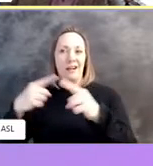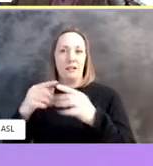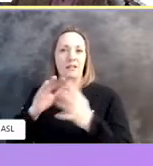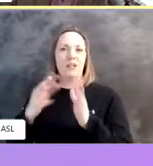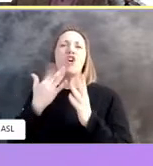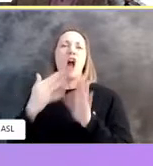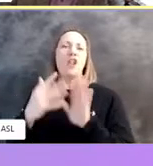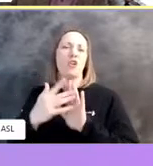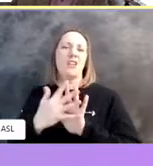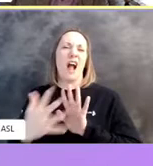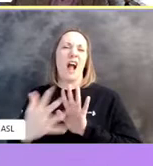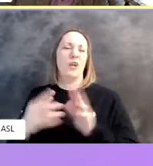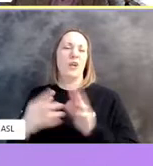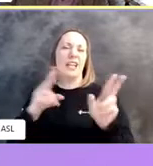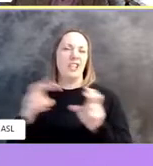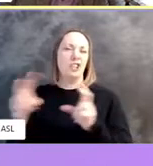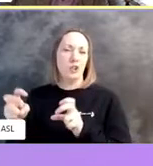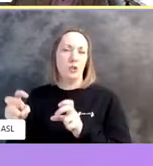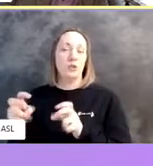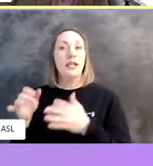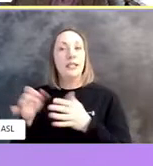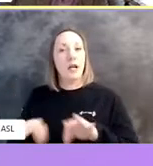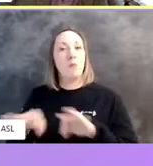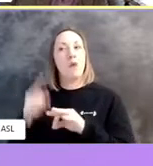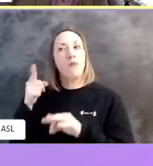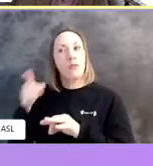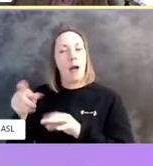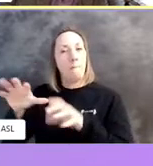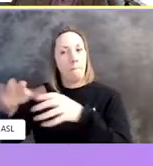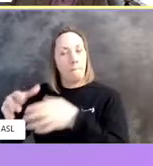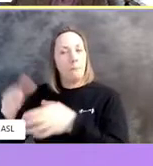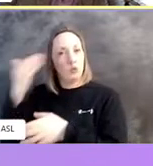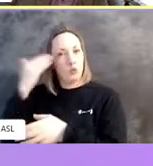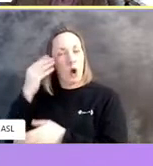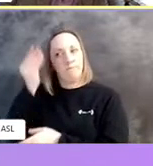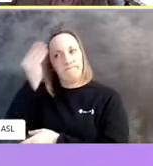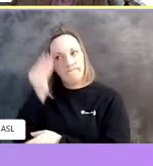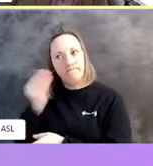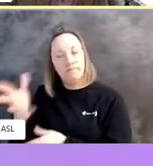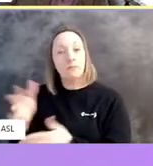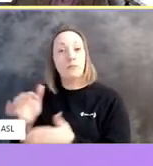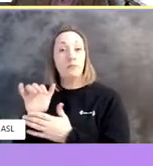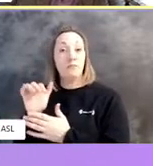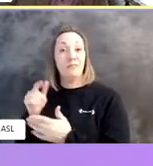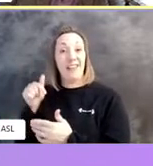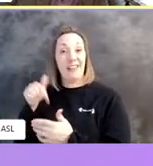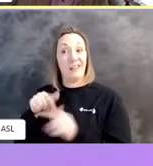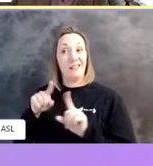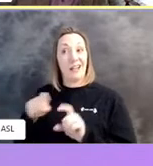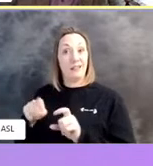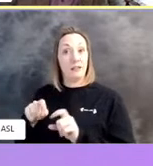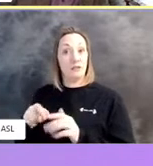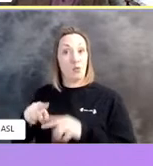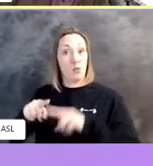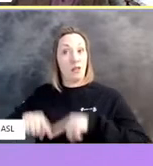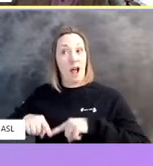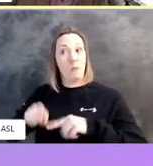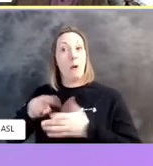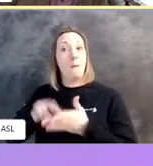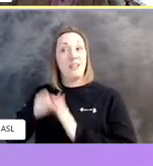to do with these public bodies. We find a large number of called contrast issues on a public body's